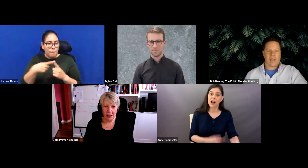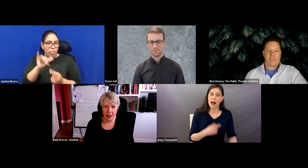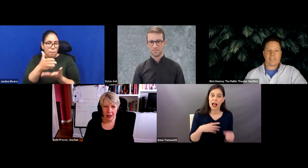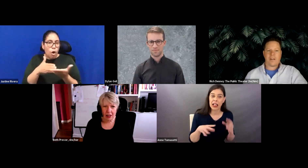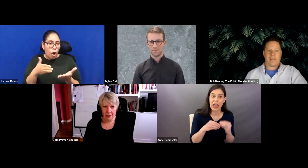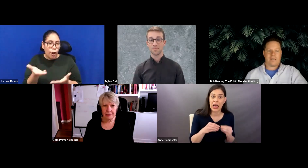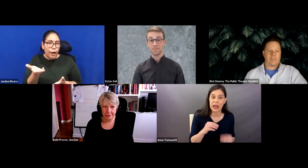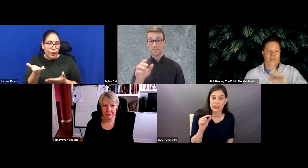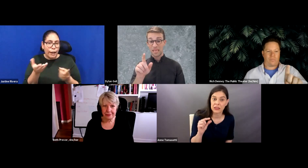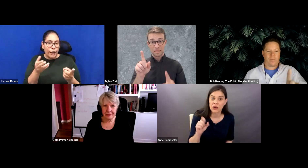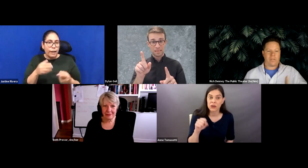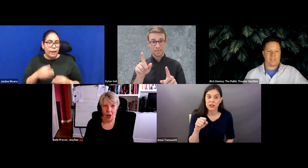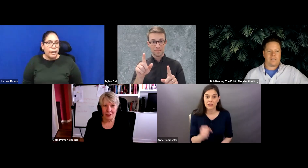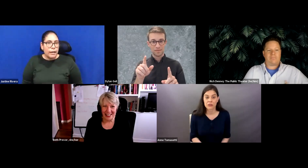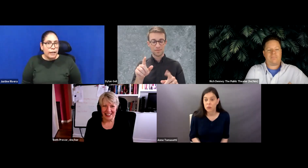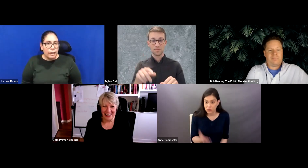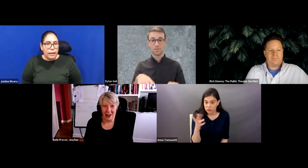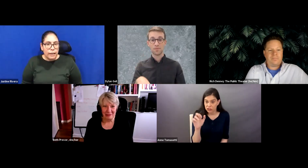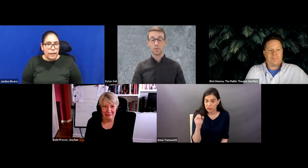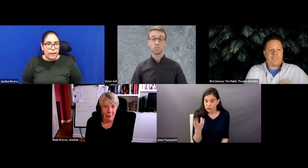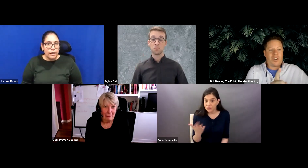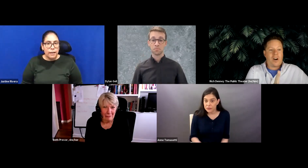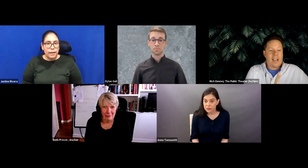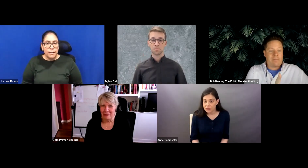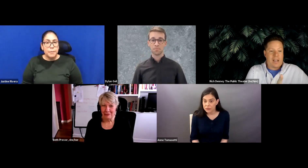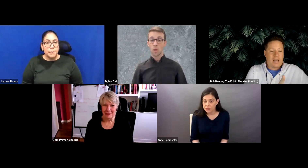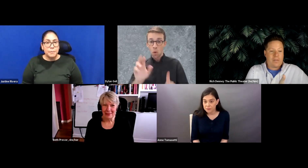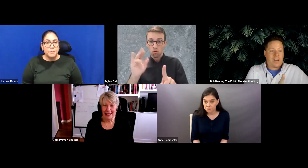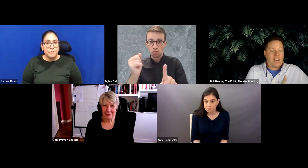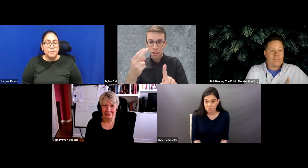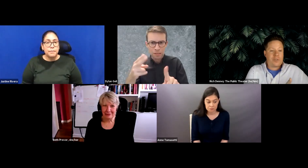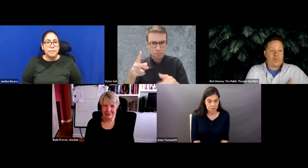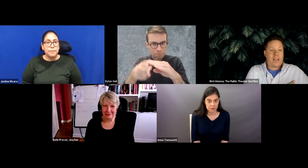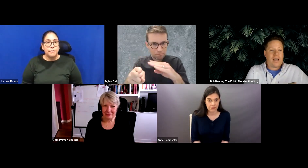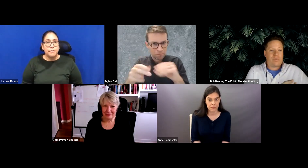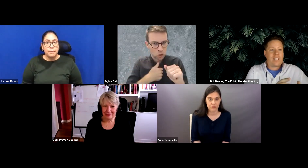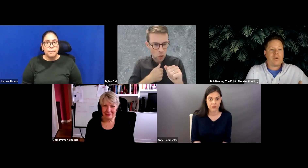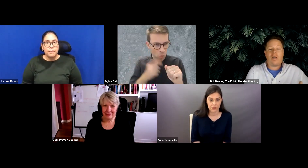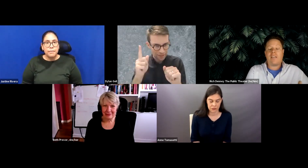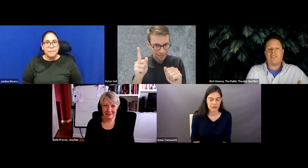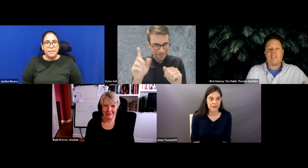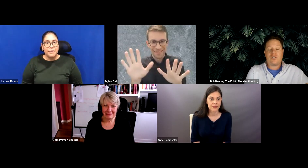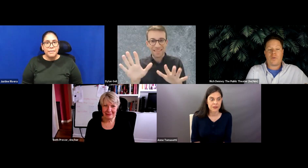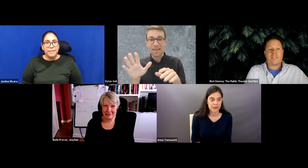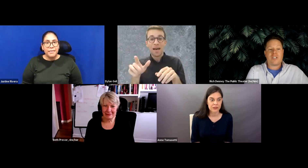Yeah, that's coming up. Oh, sorry, Anne, I'm gonna hand it over to you in one minute. I keep calling the interpreters. I